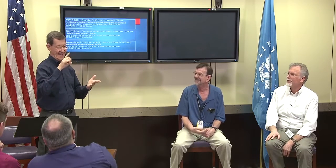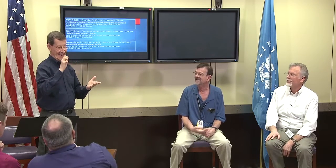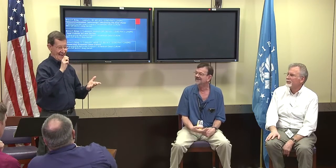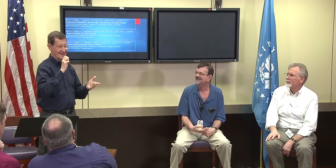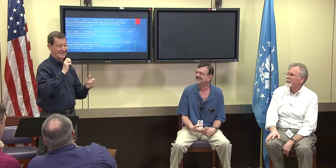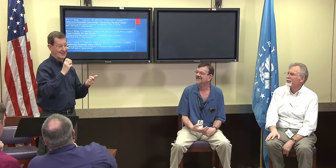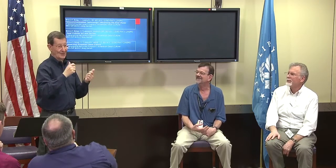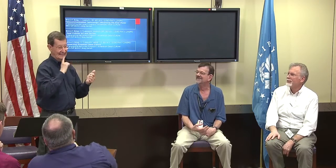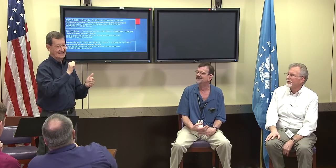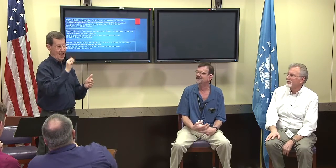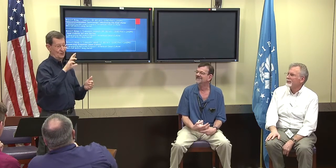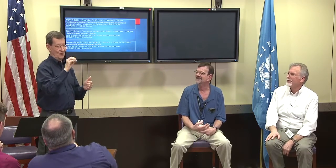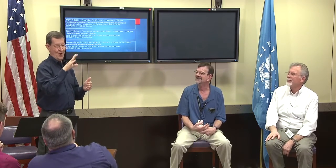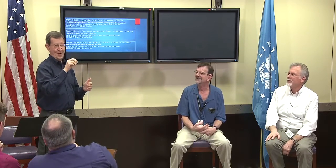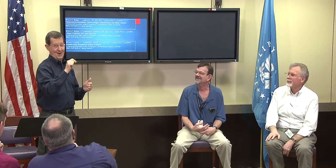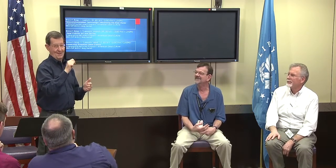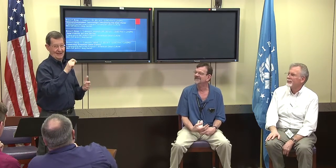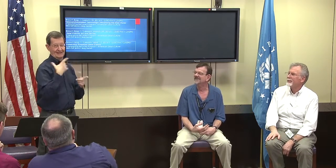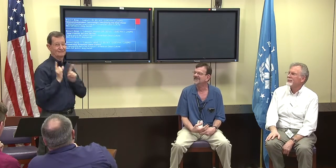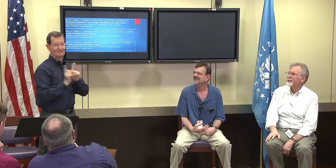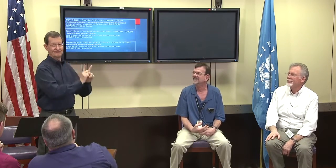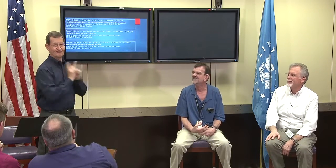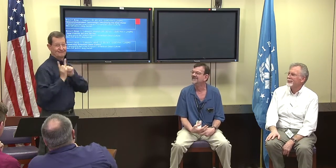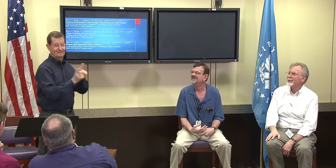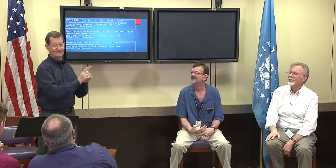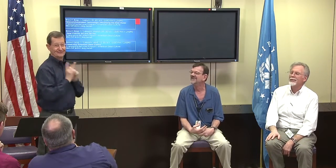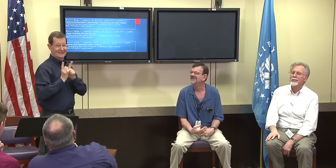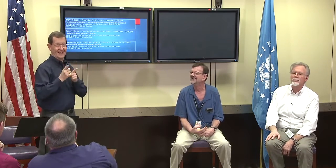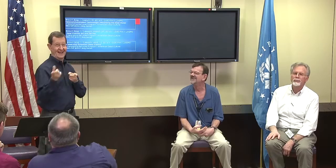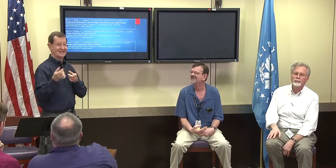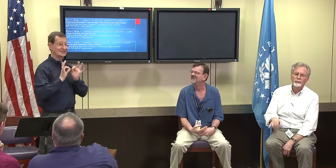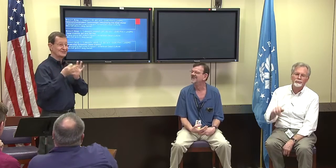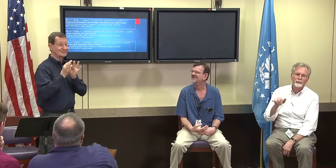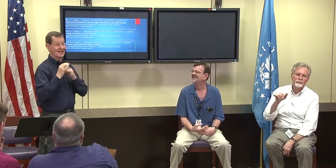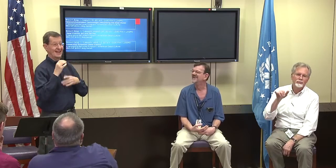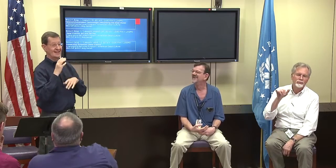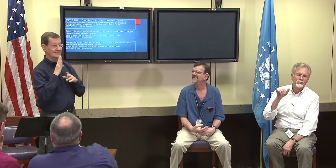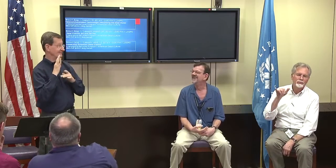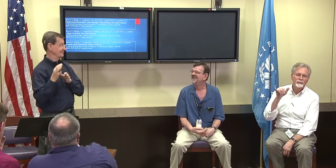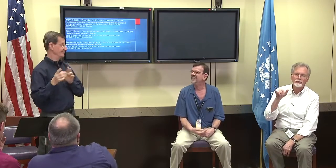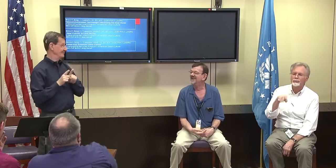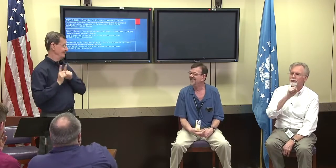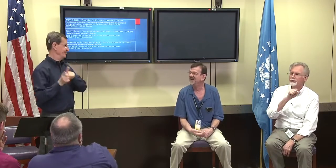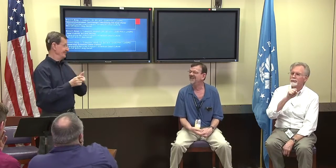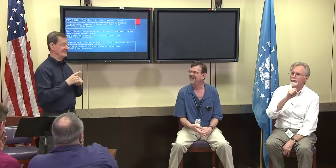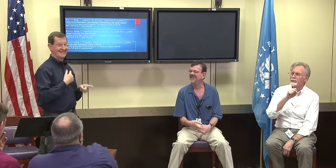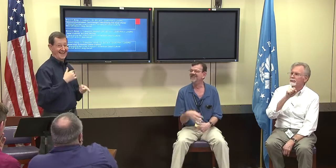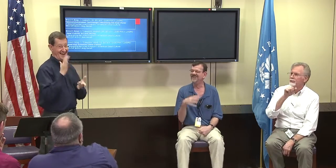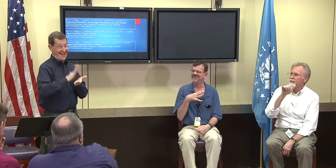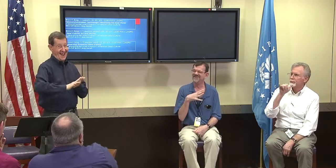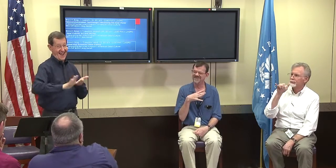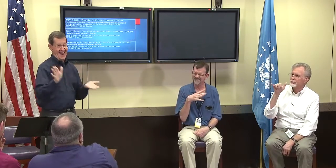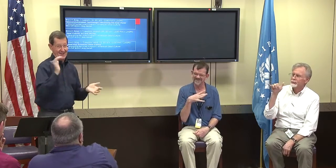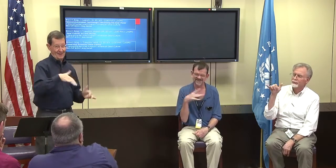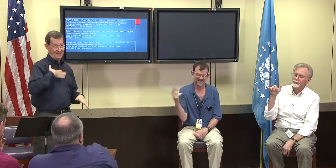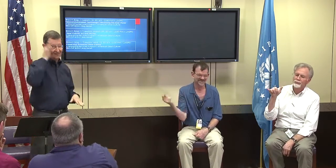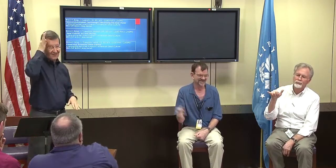to actually have a person that your signings to a robot or a personal interpreter assistant when I need one,